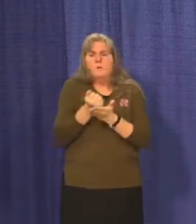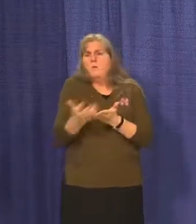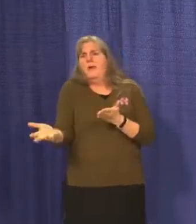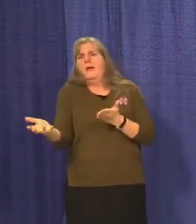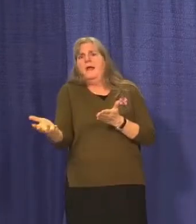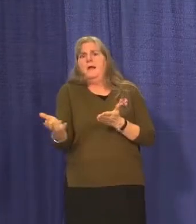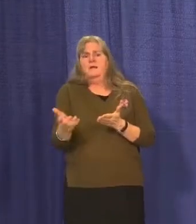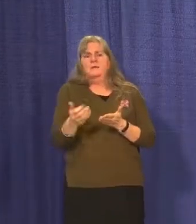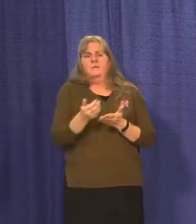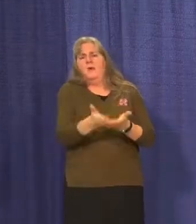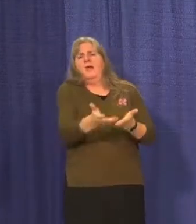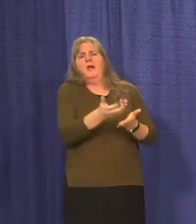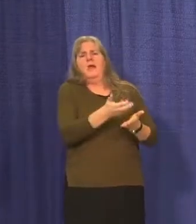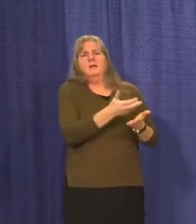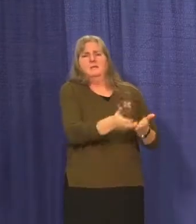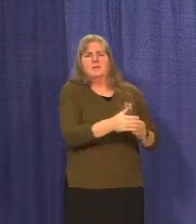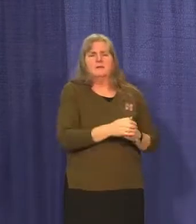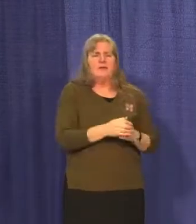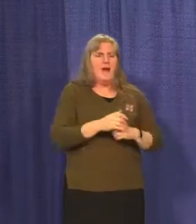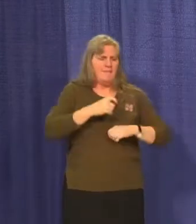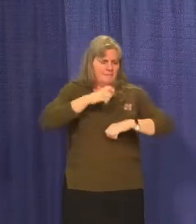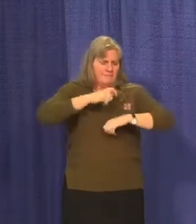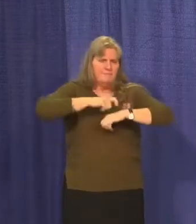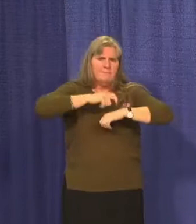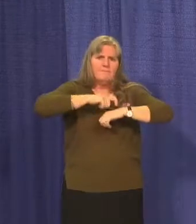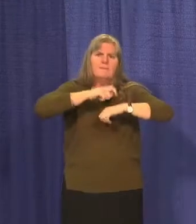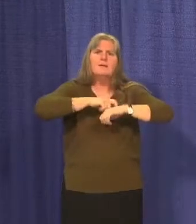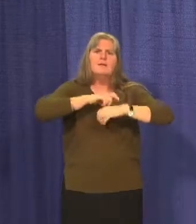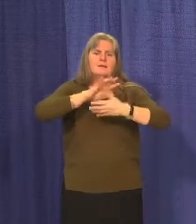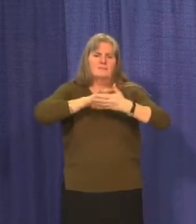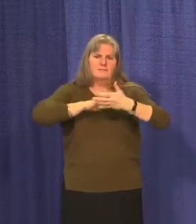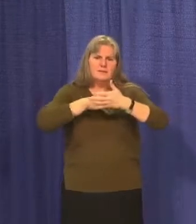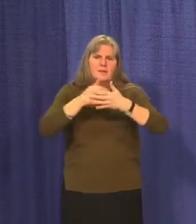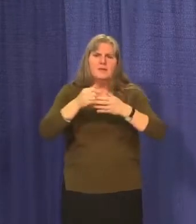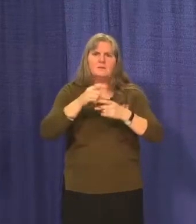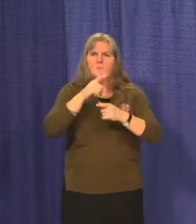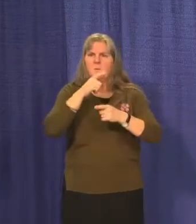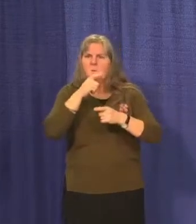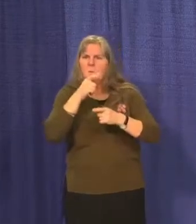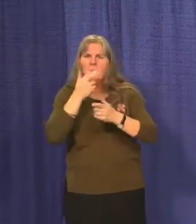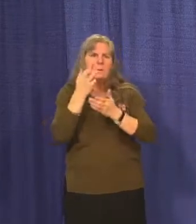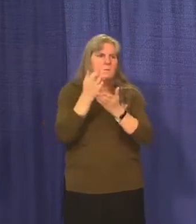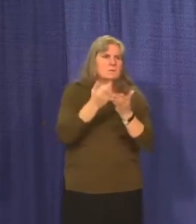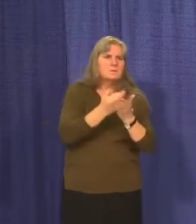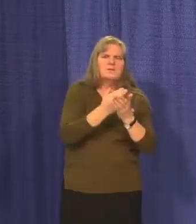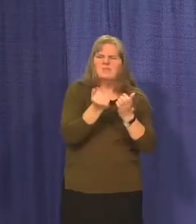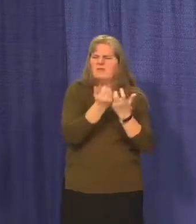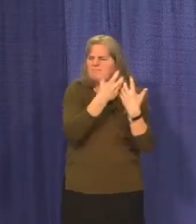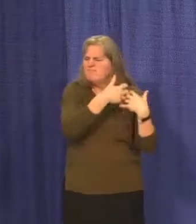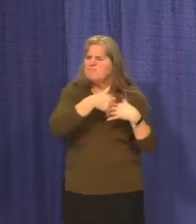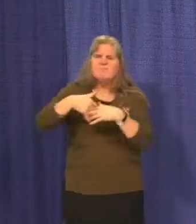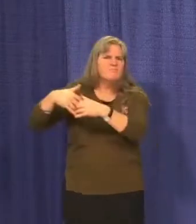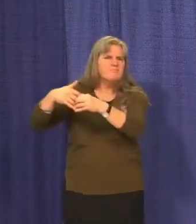possible. We are vaccinating on schedule, based on our population in resources.